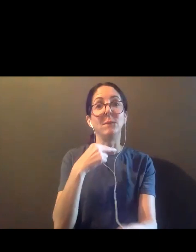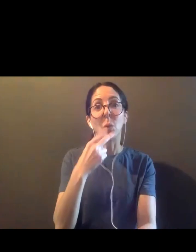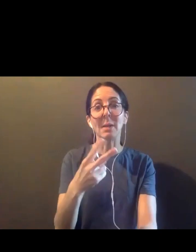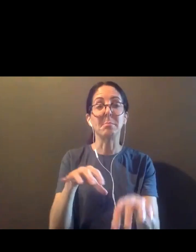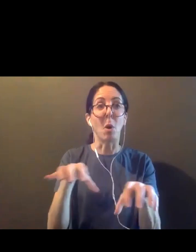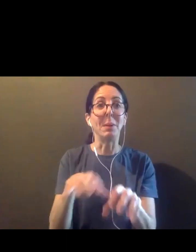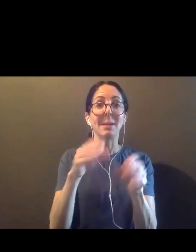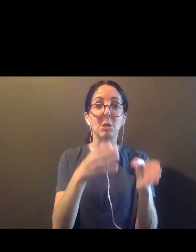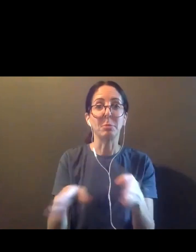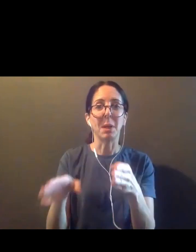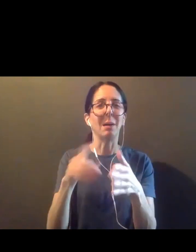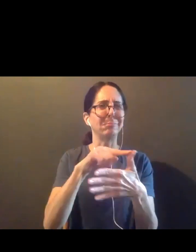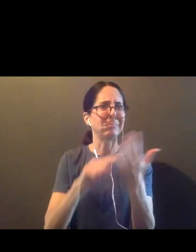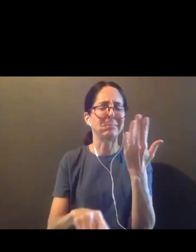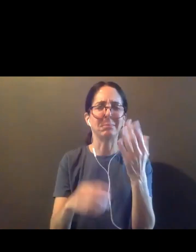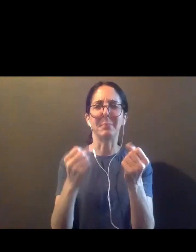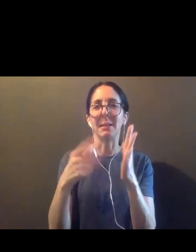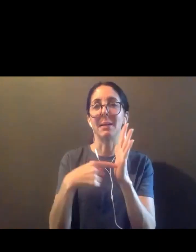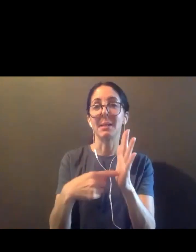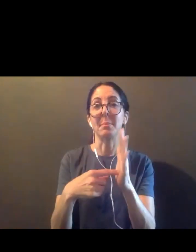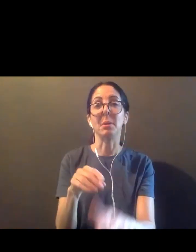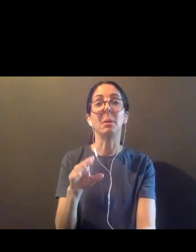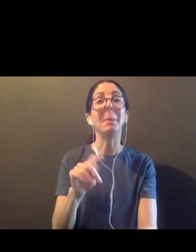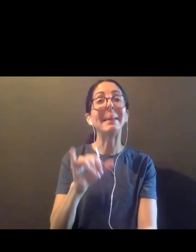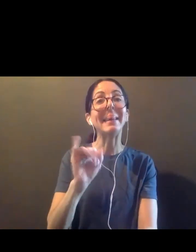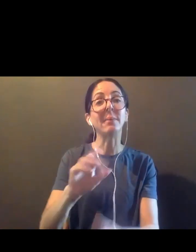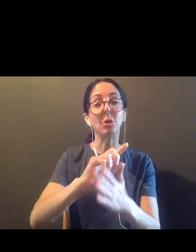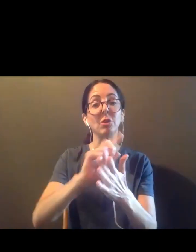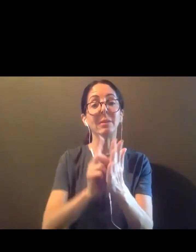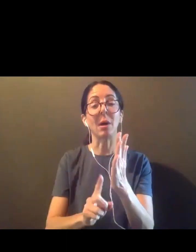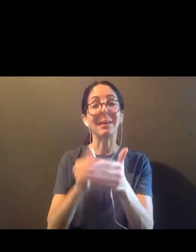And so, would -- I’ll share that when you’re designing your next community-based research